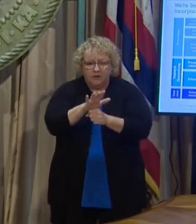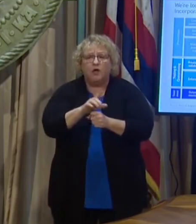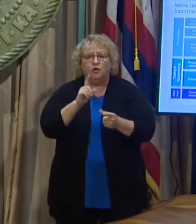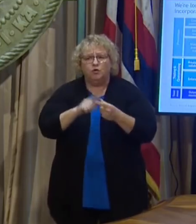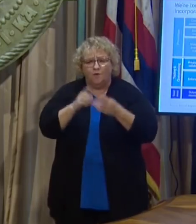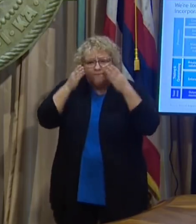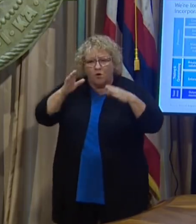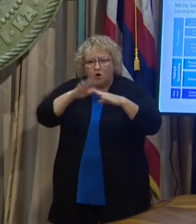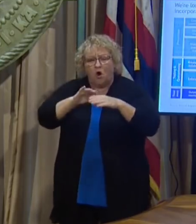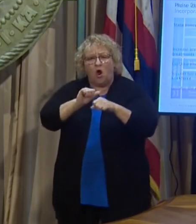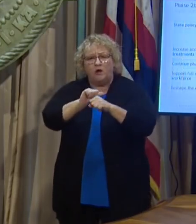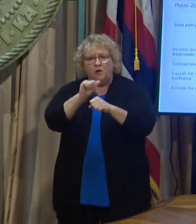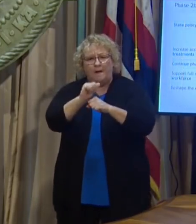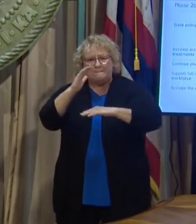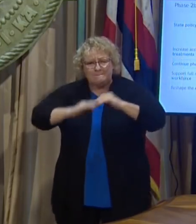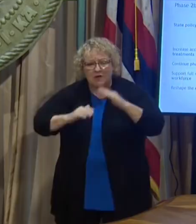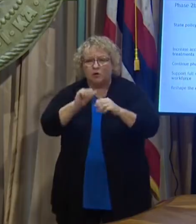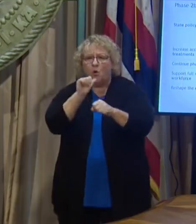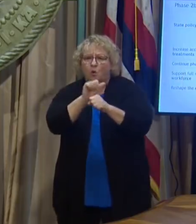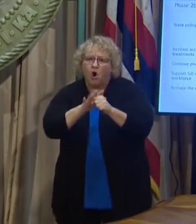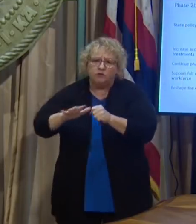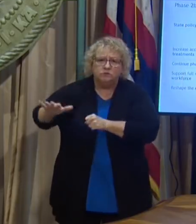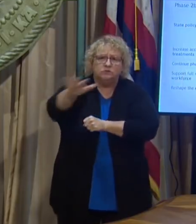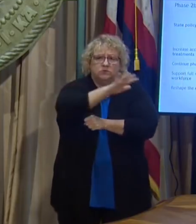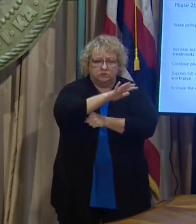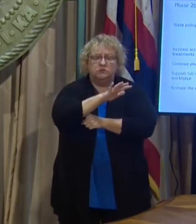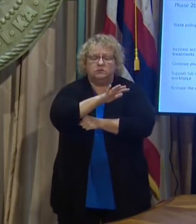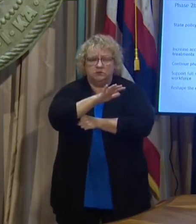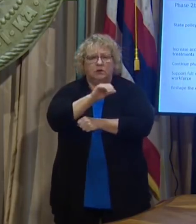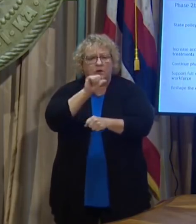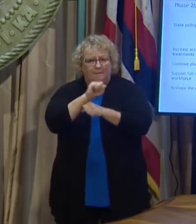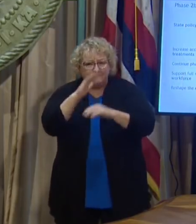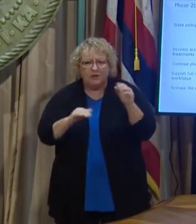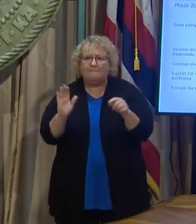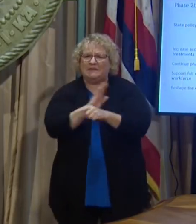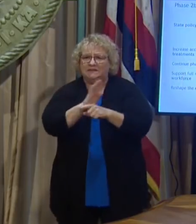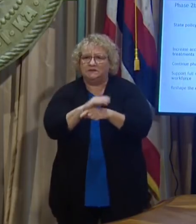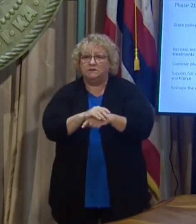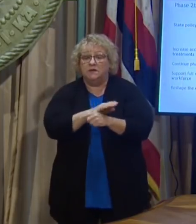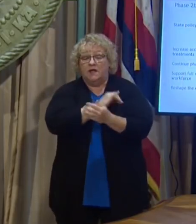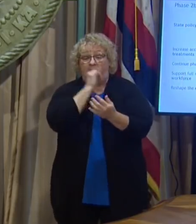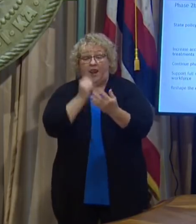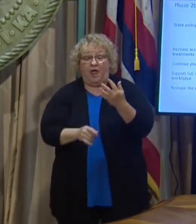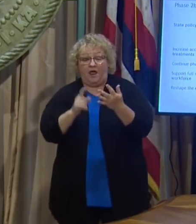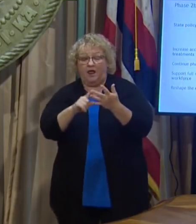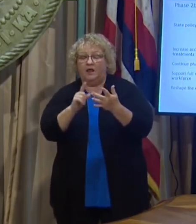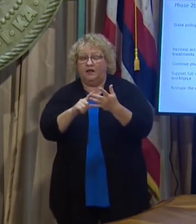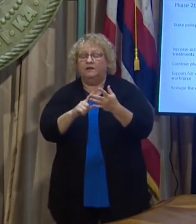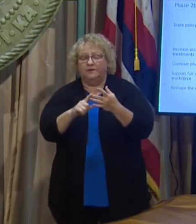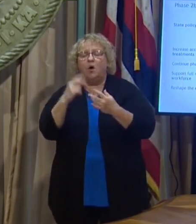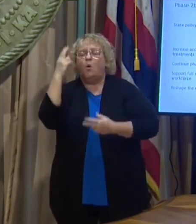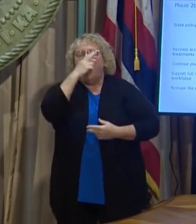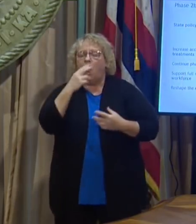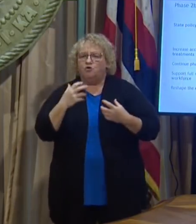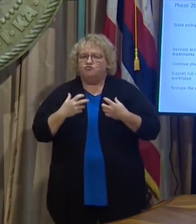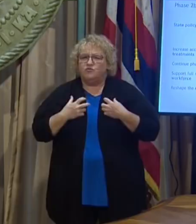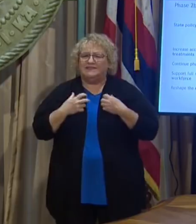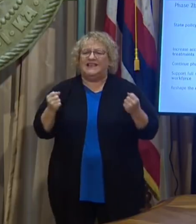CONTINUE PHASED-IN TRAVEL, SUPPORT THE FULL RETURN OF THE WORKFORCE, AND RESHAPE THE ECONOMY. FINALLY, RESILIENCE.